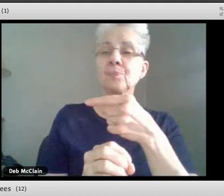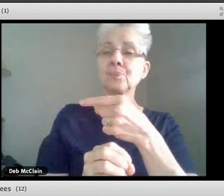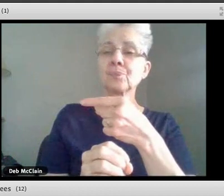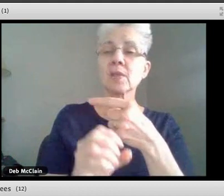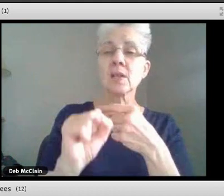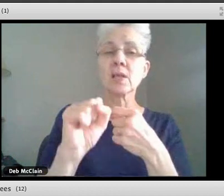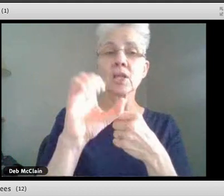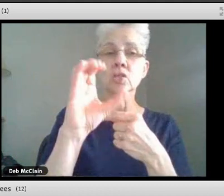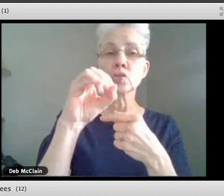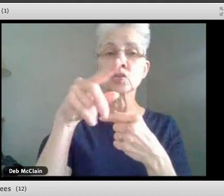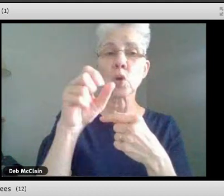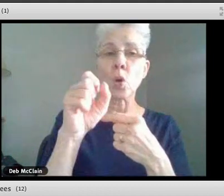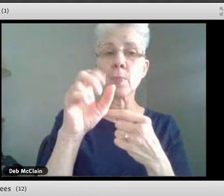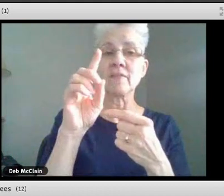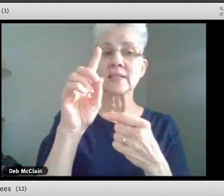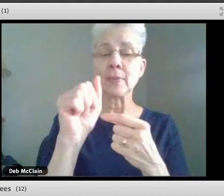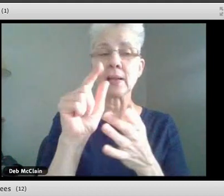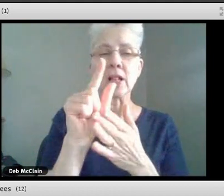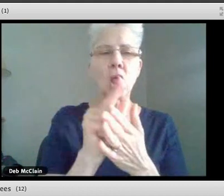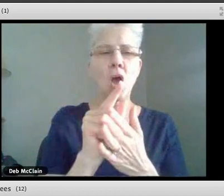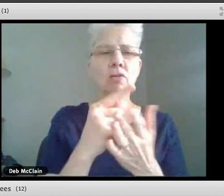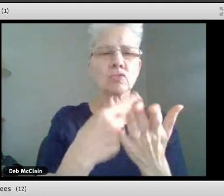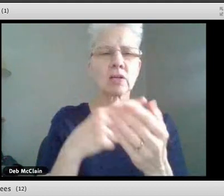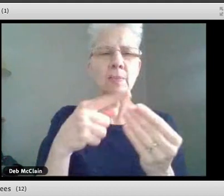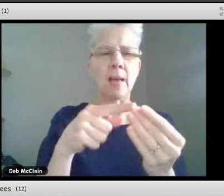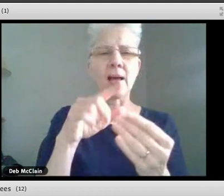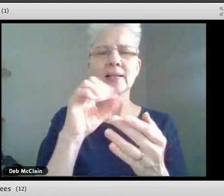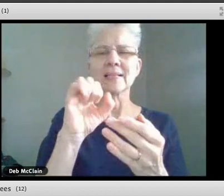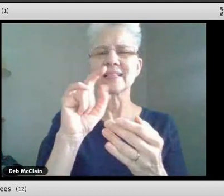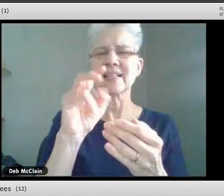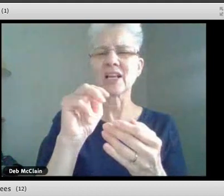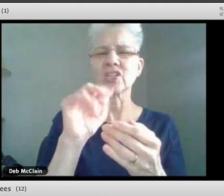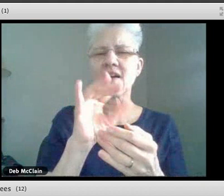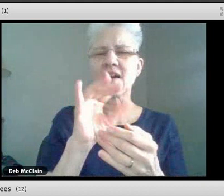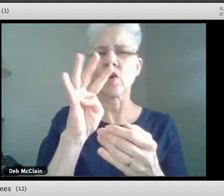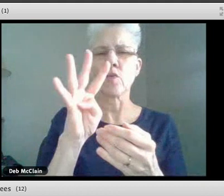such as Section 504 of the Rehabilitation Act of 1973,